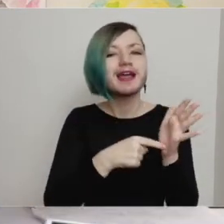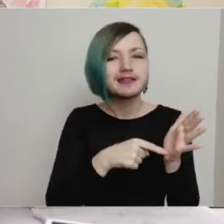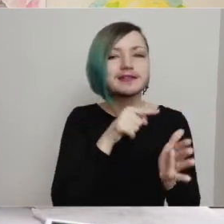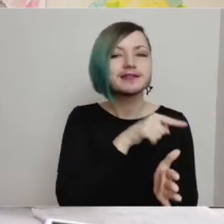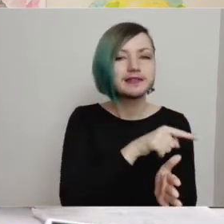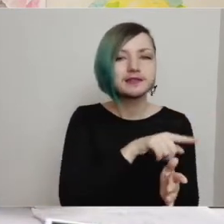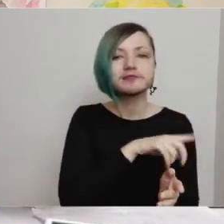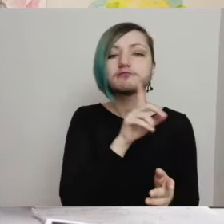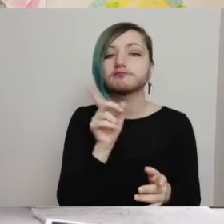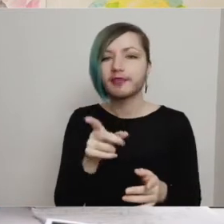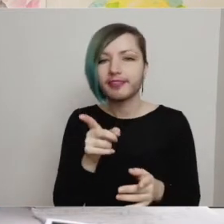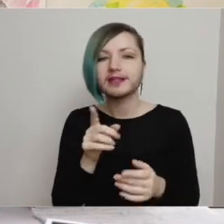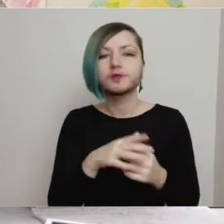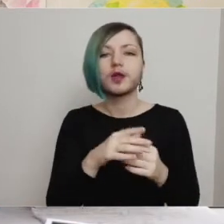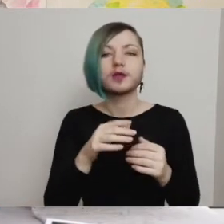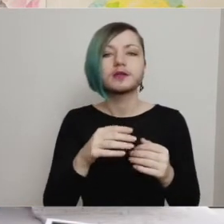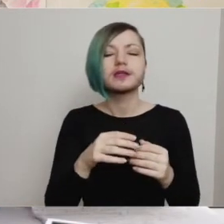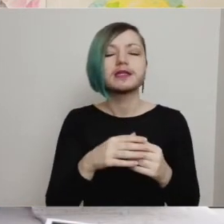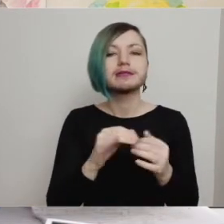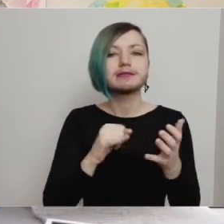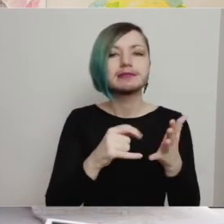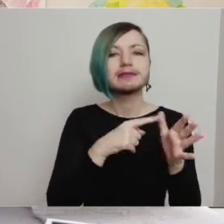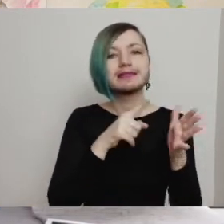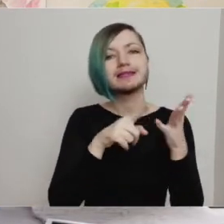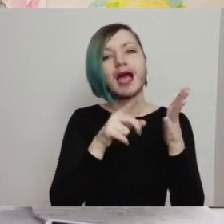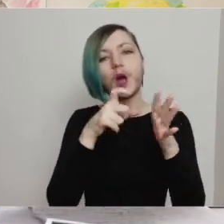this is one from Saudi Arabia, which I think you just saw in the video.